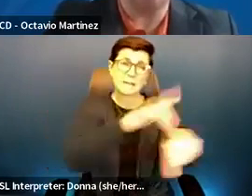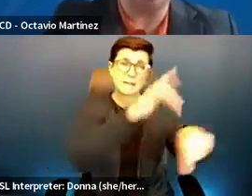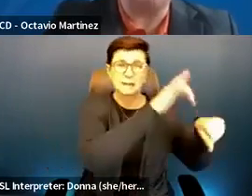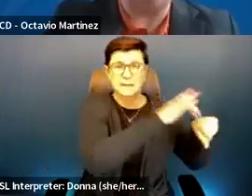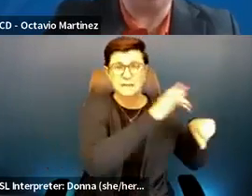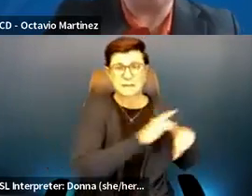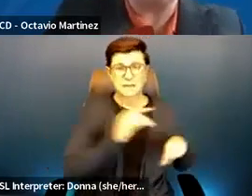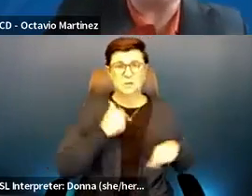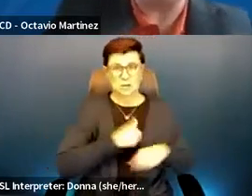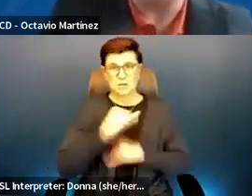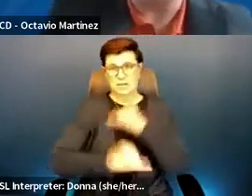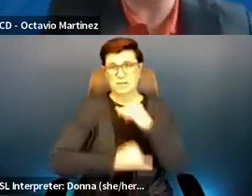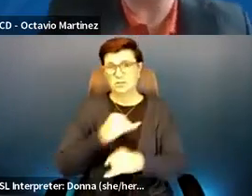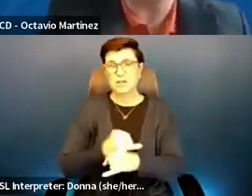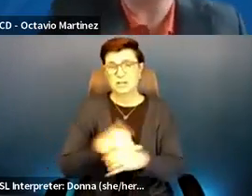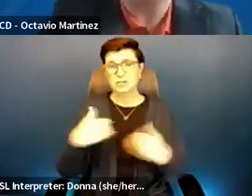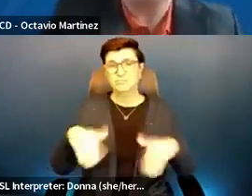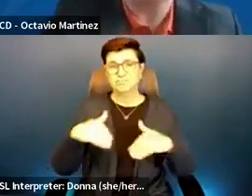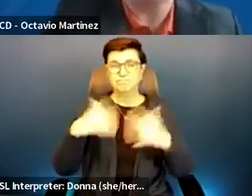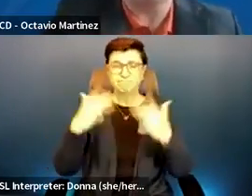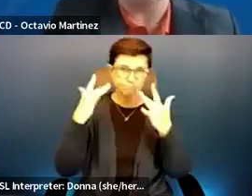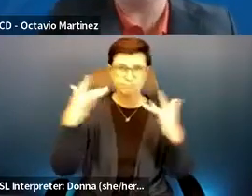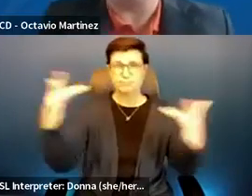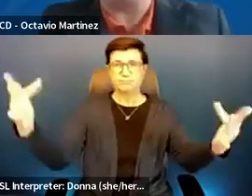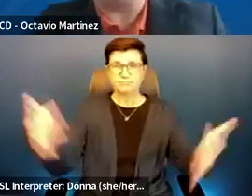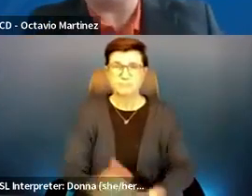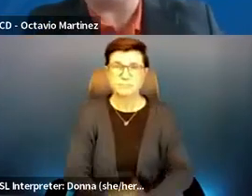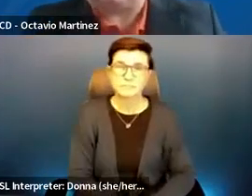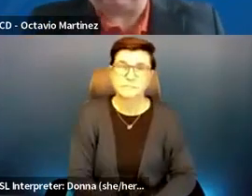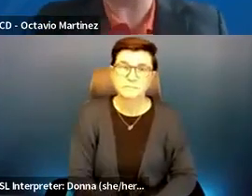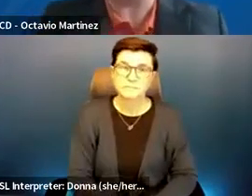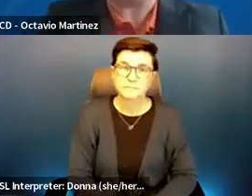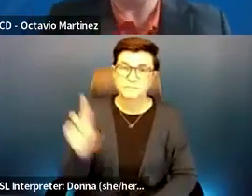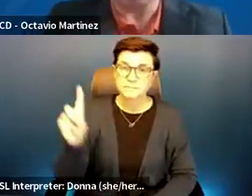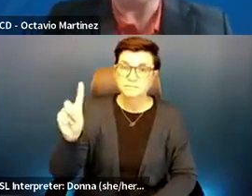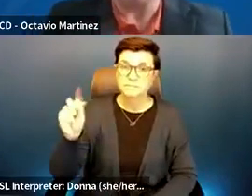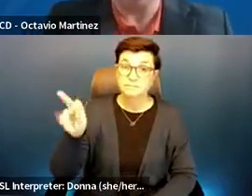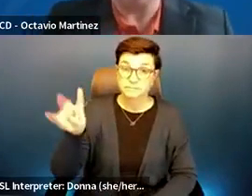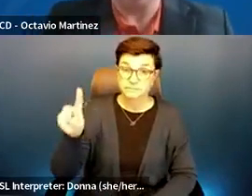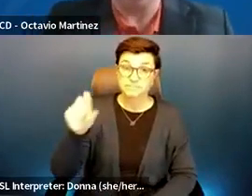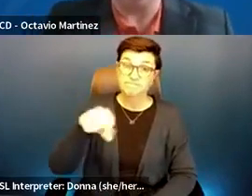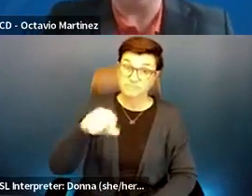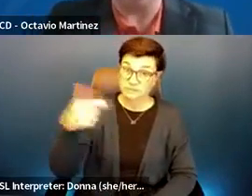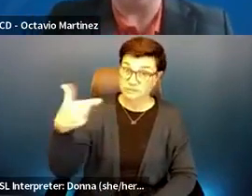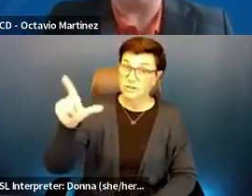Perhaps in a future meeting we could have a session on global health. I think many of us on the committee would be interested in that.